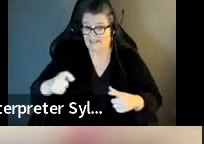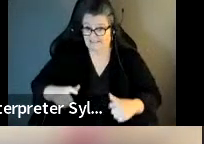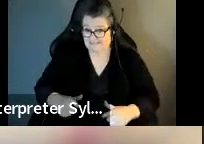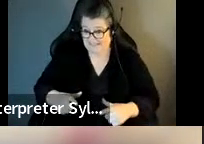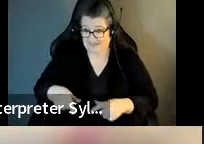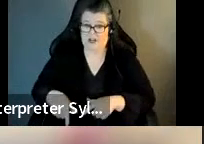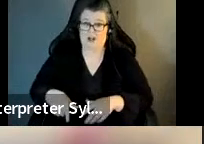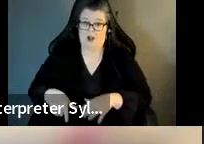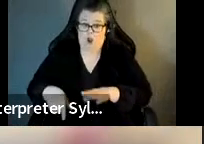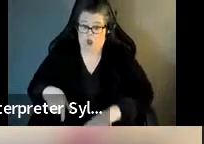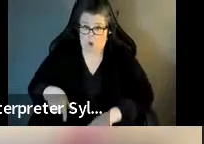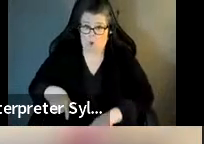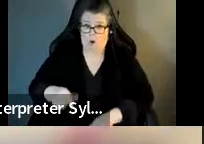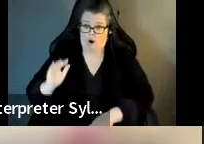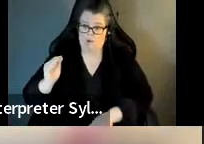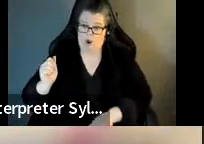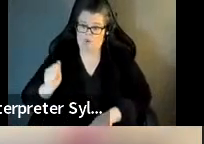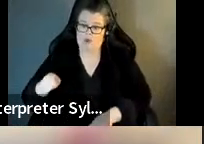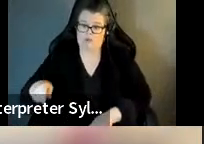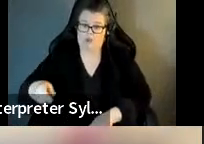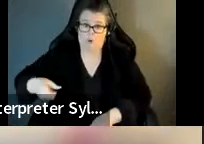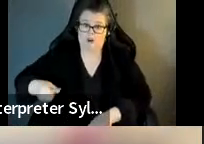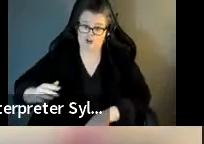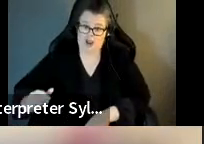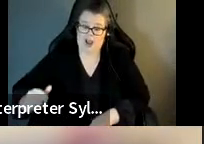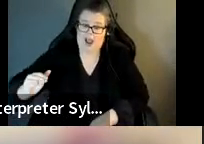Dr. D'Souza assumption assumes that he would not be able to transfer back to his wheelchair